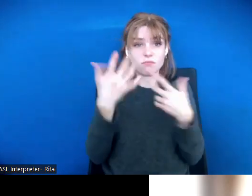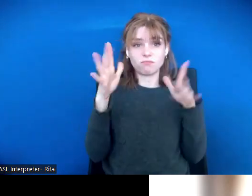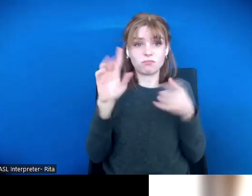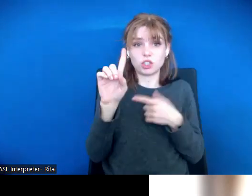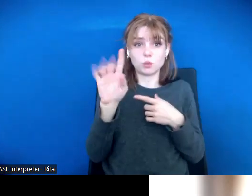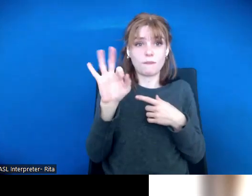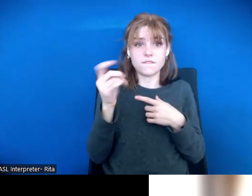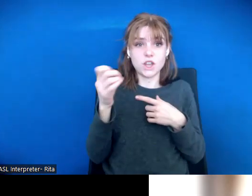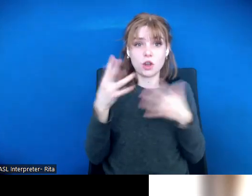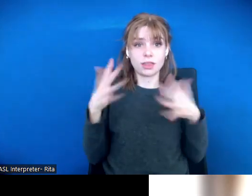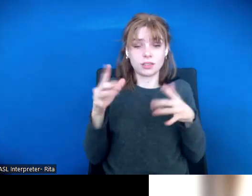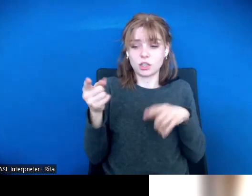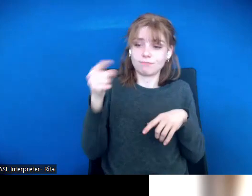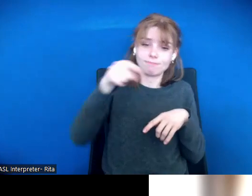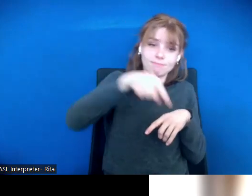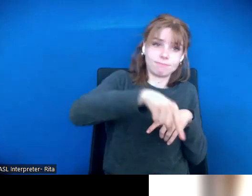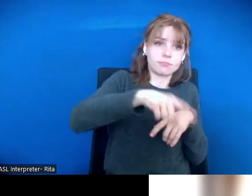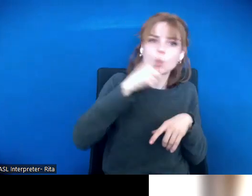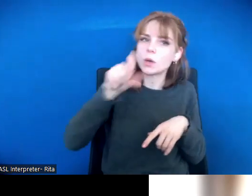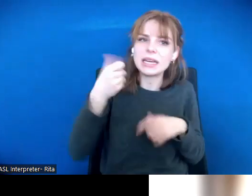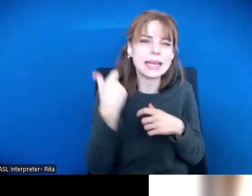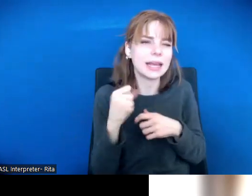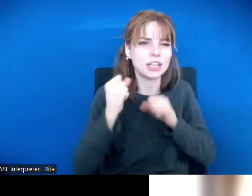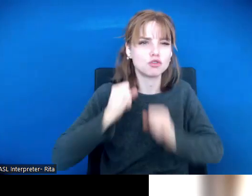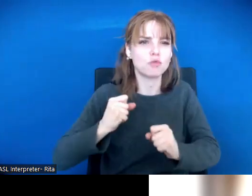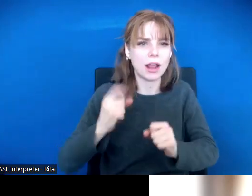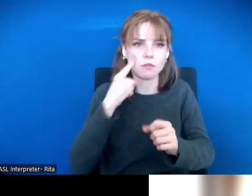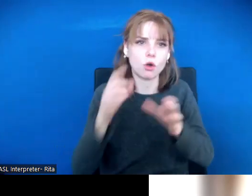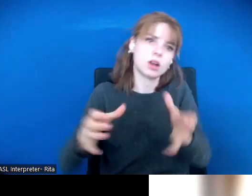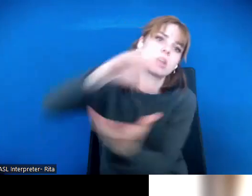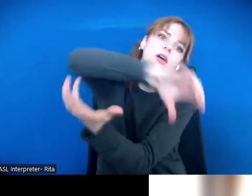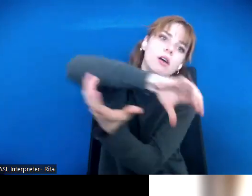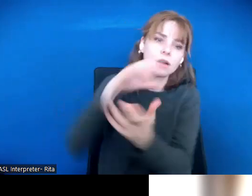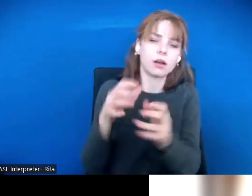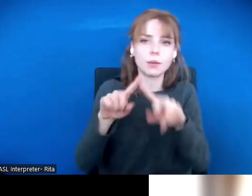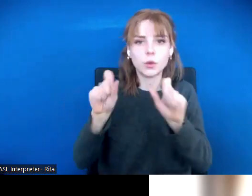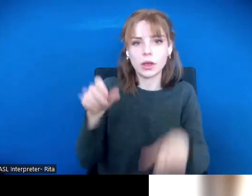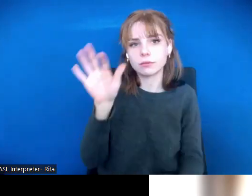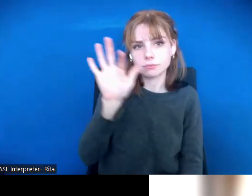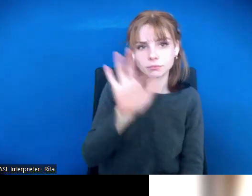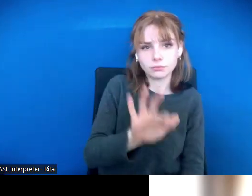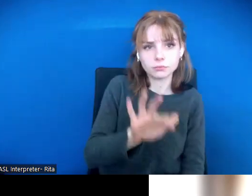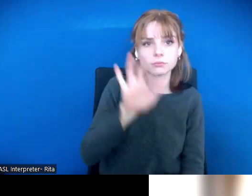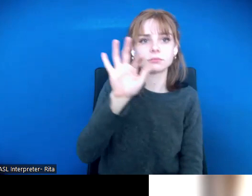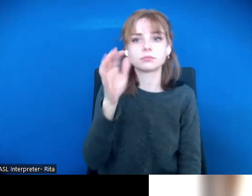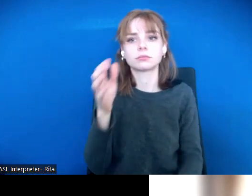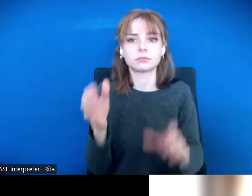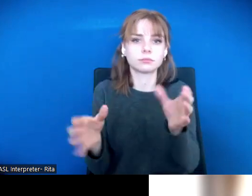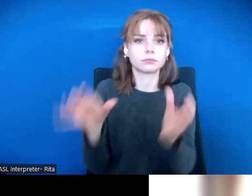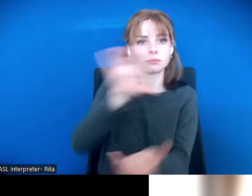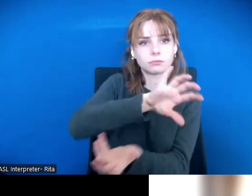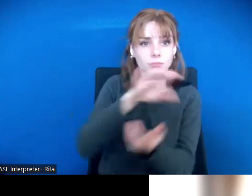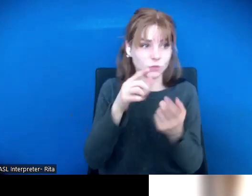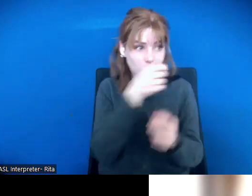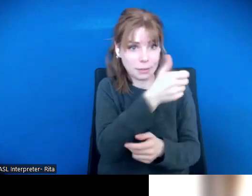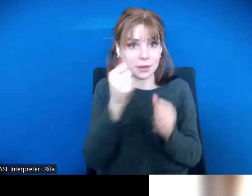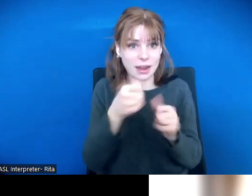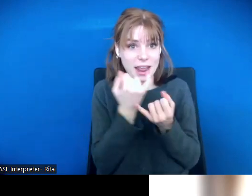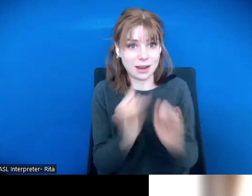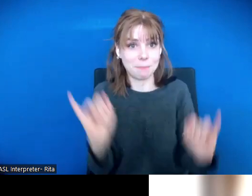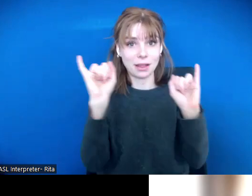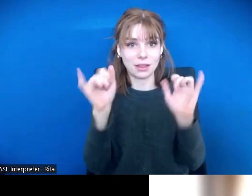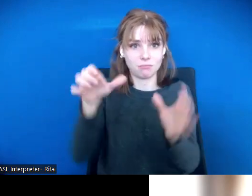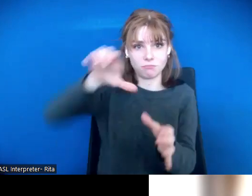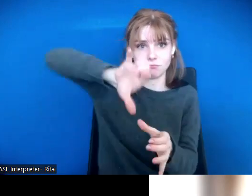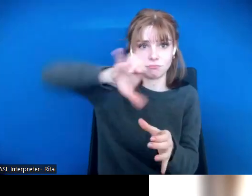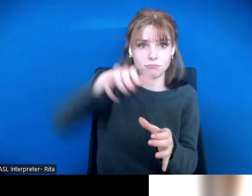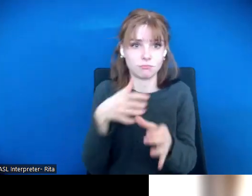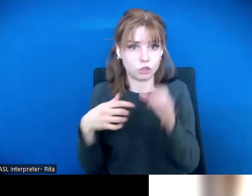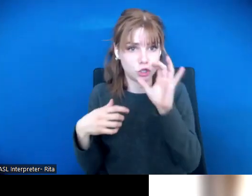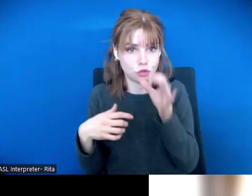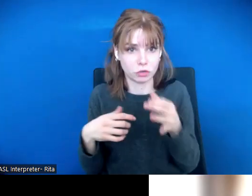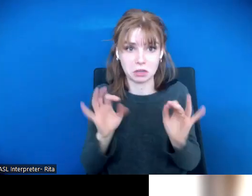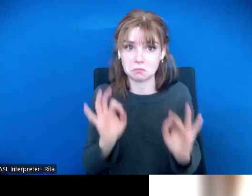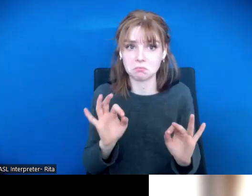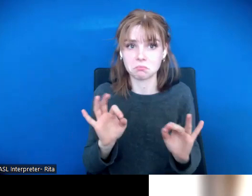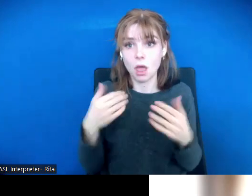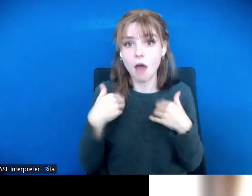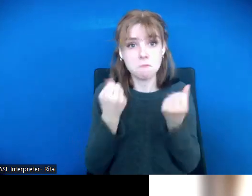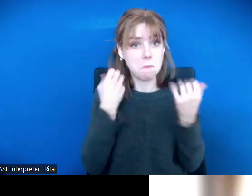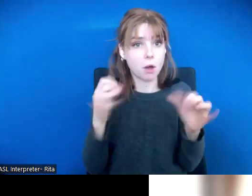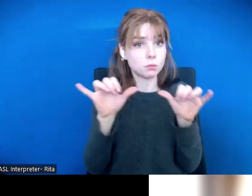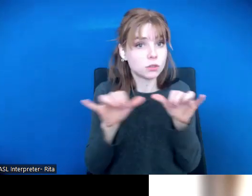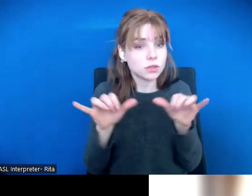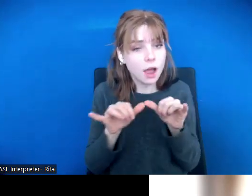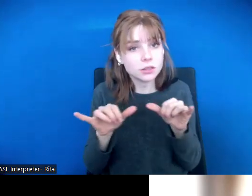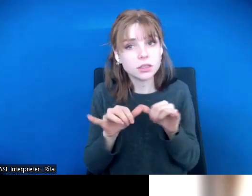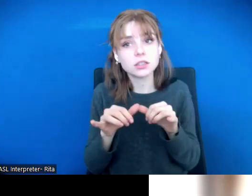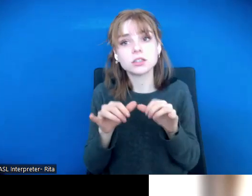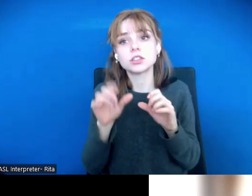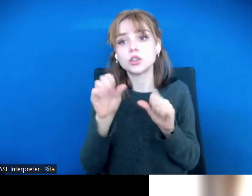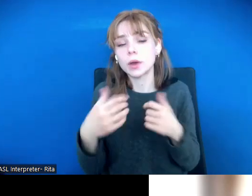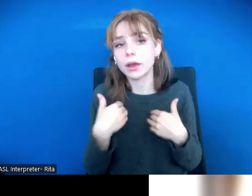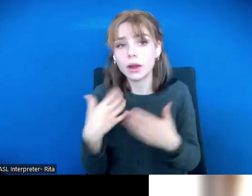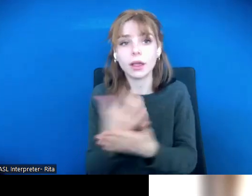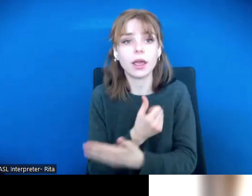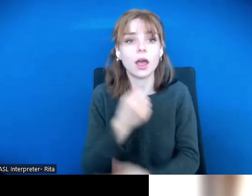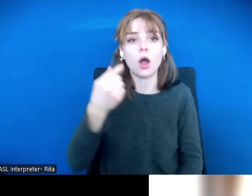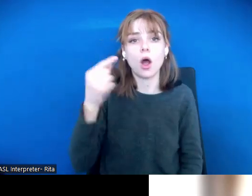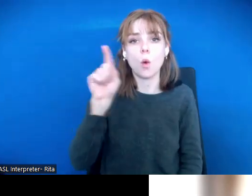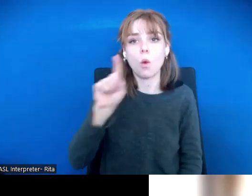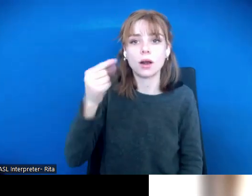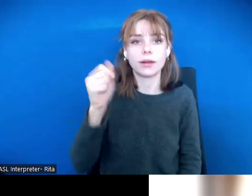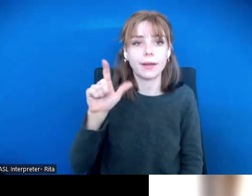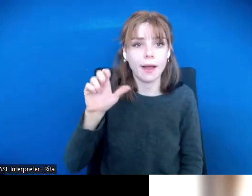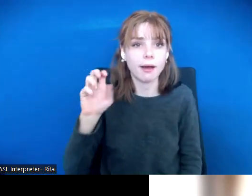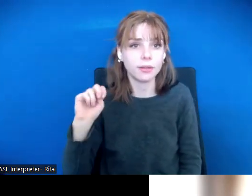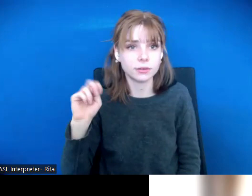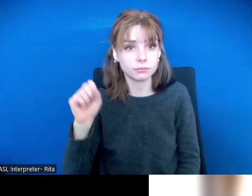It is just a simple little caddy where you could put your quarts or two liter jars in, liquids.